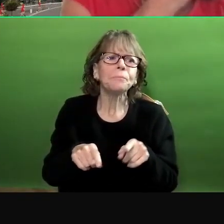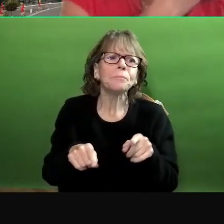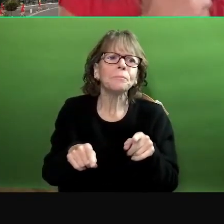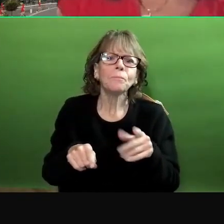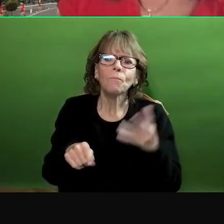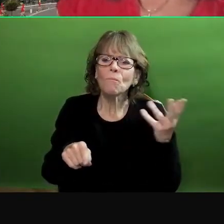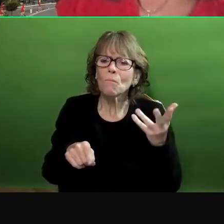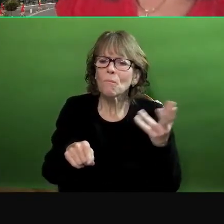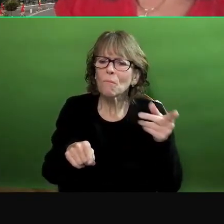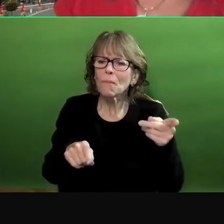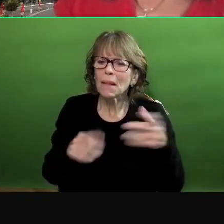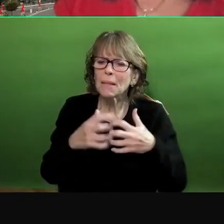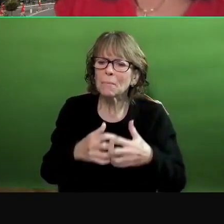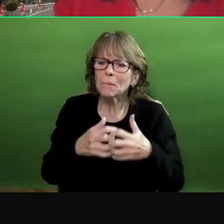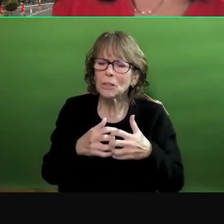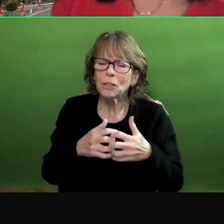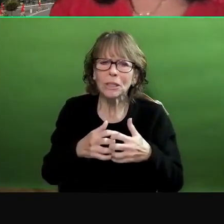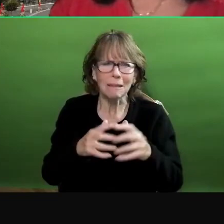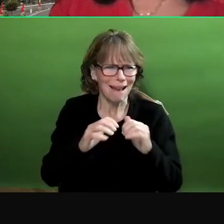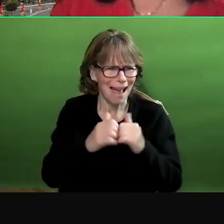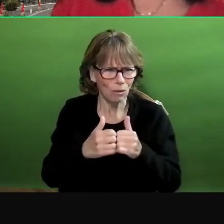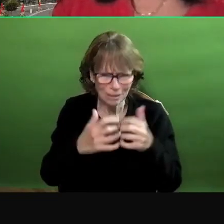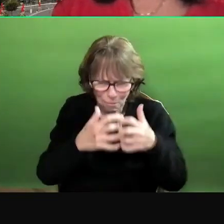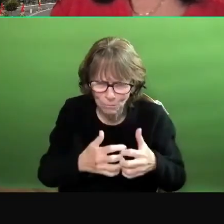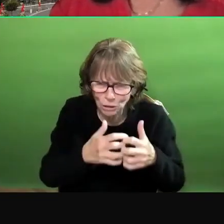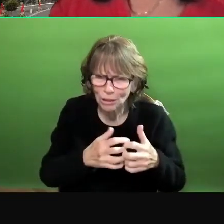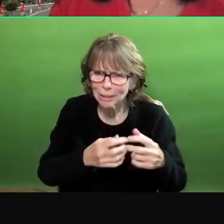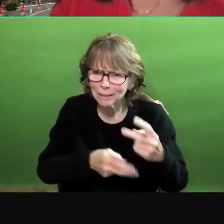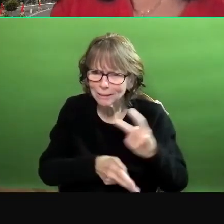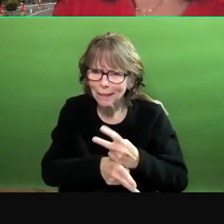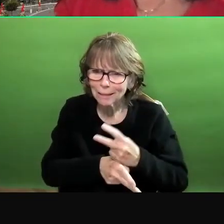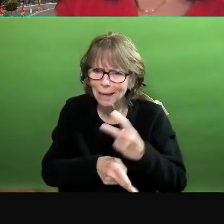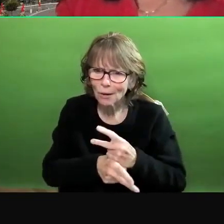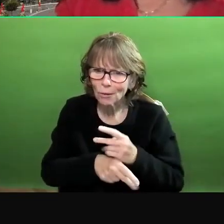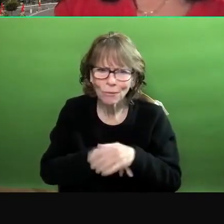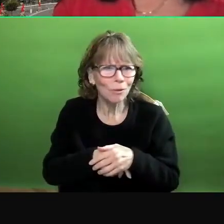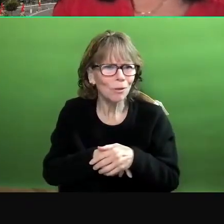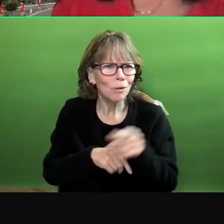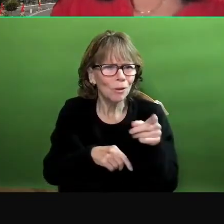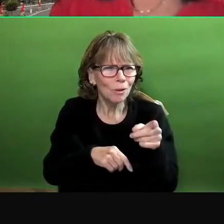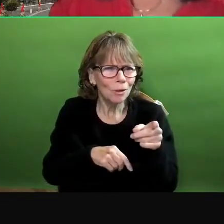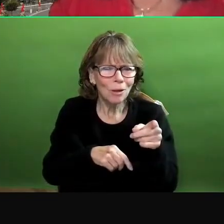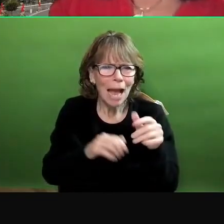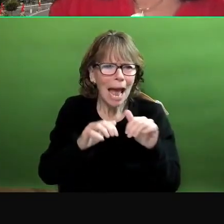even provide? How is this relationship affected by human carers or caregivers?